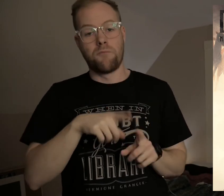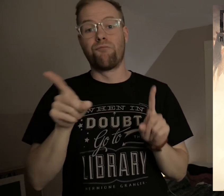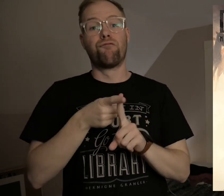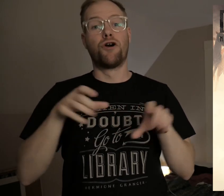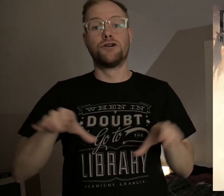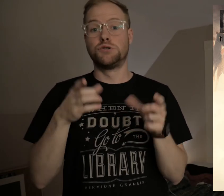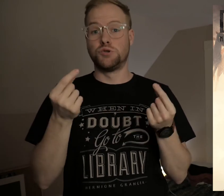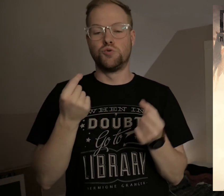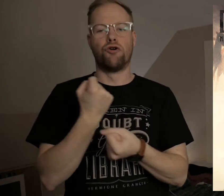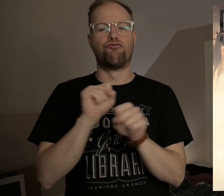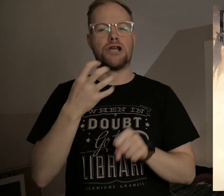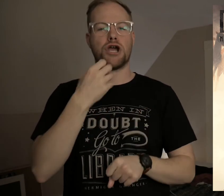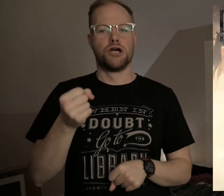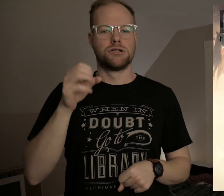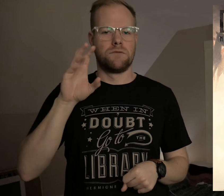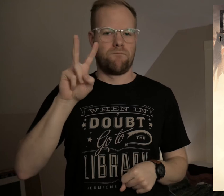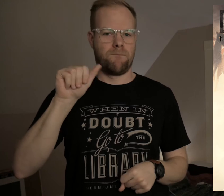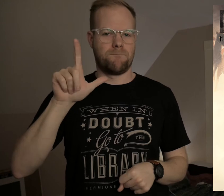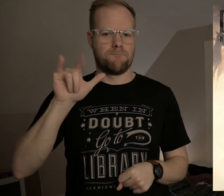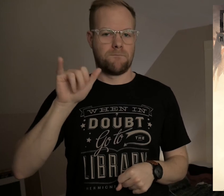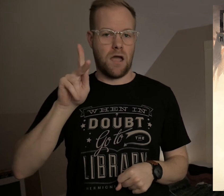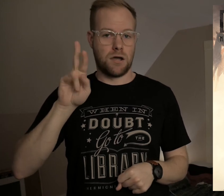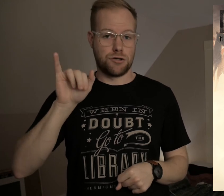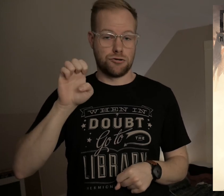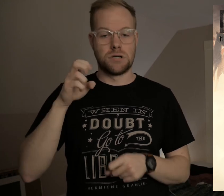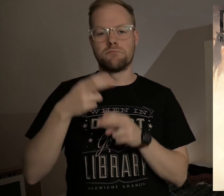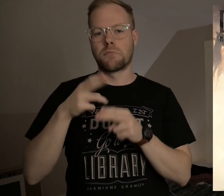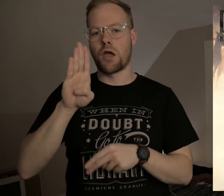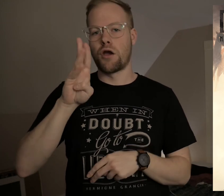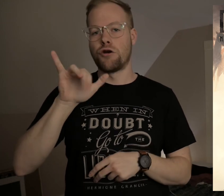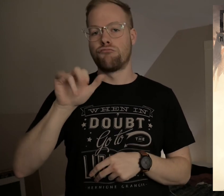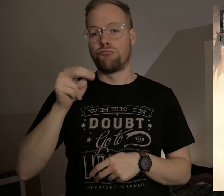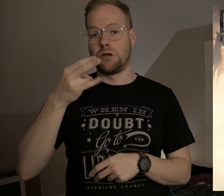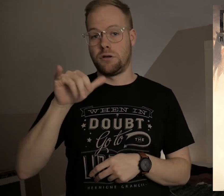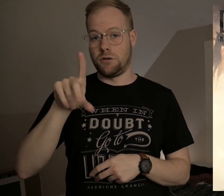and her first action is to free the cursed Valkyrie, Brynhild.